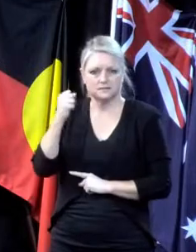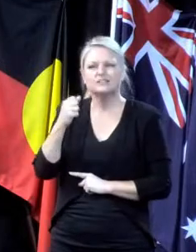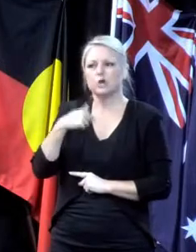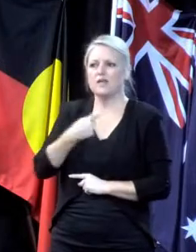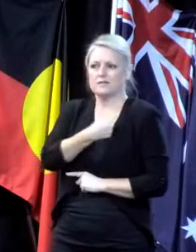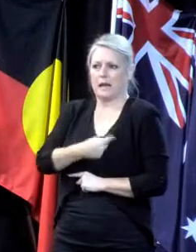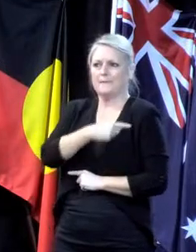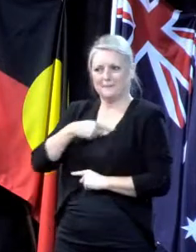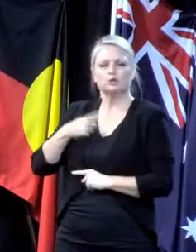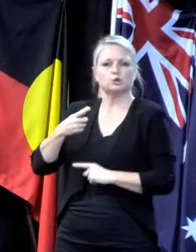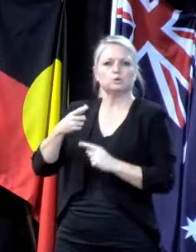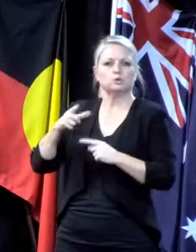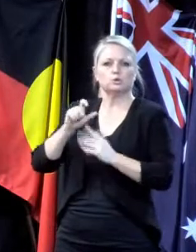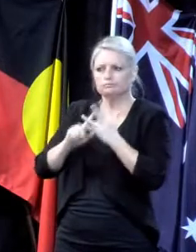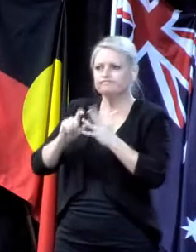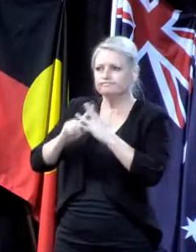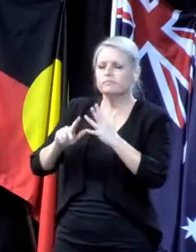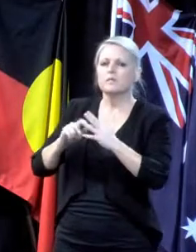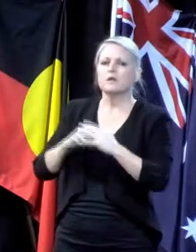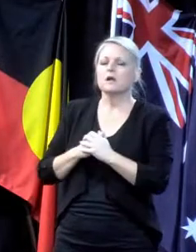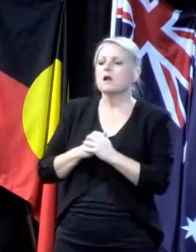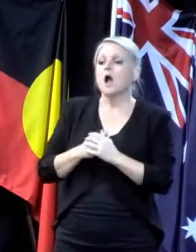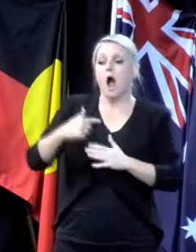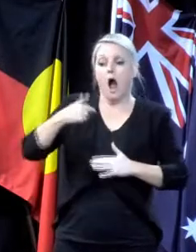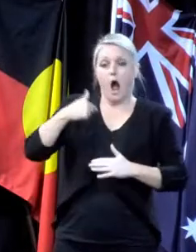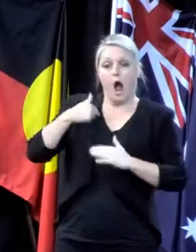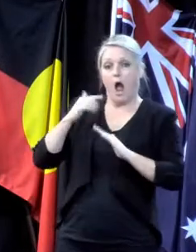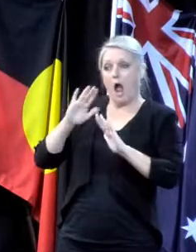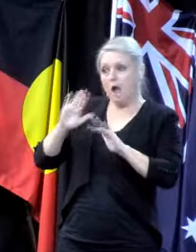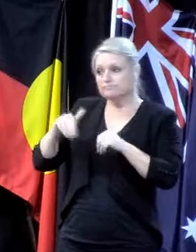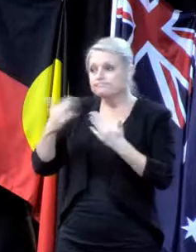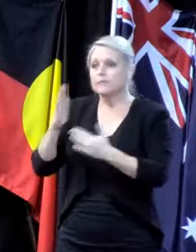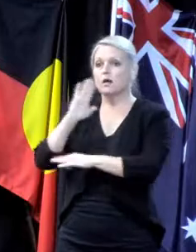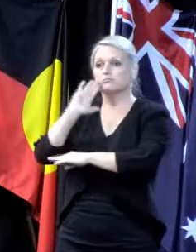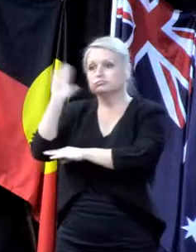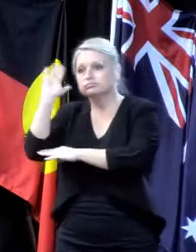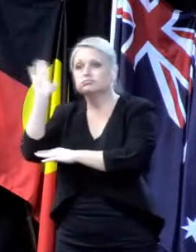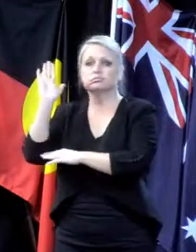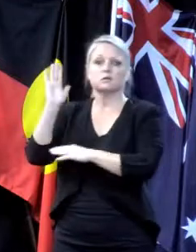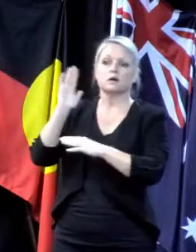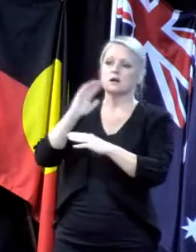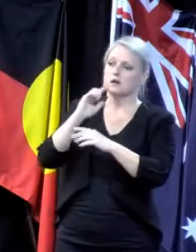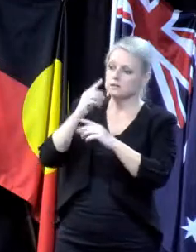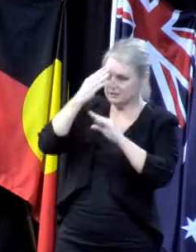Does that mean you deliver lectures, reading? I deliver the workshops, the readings, the training,